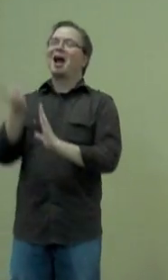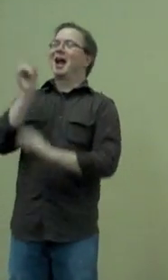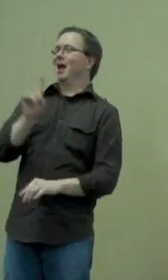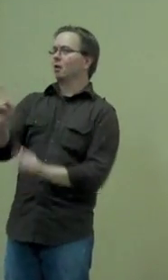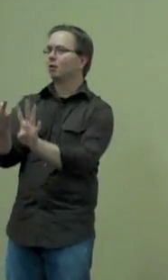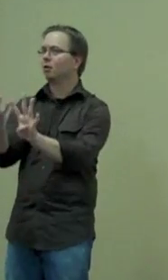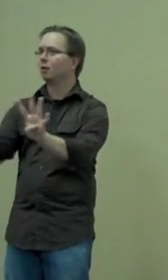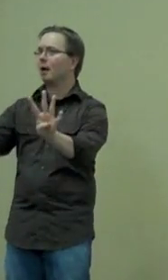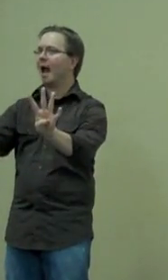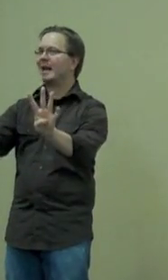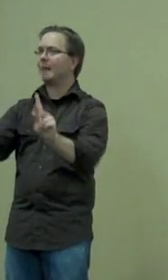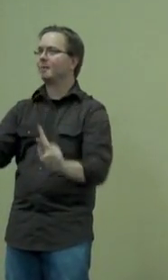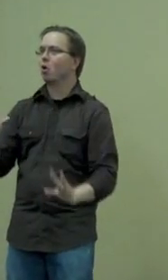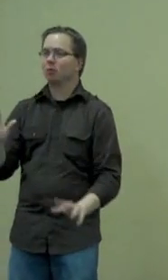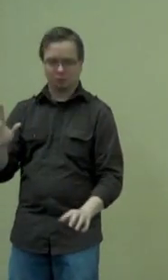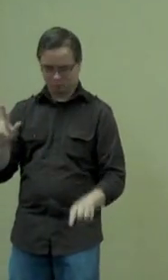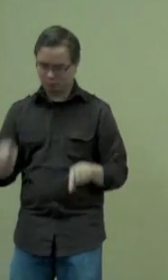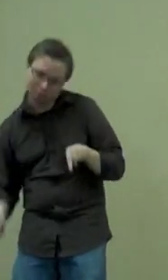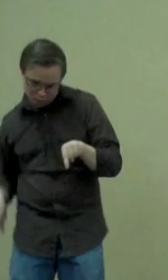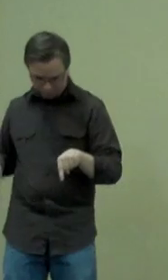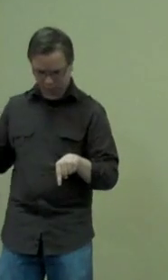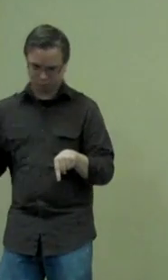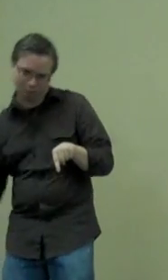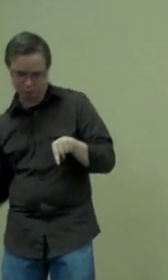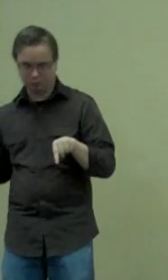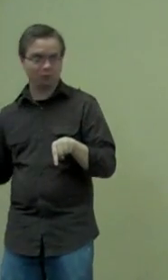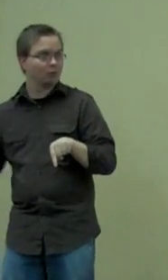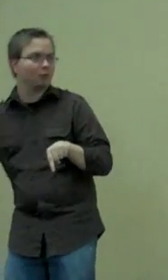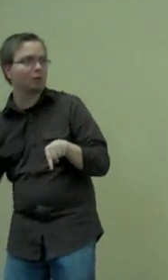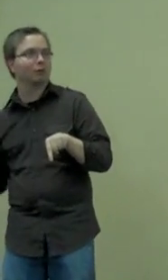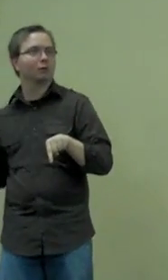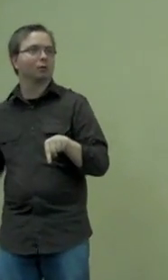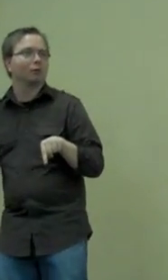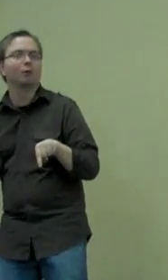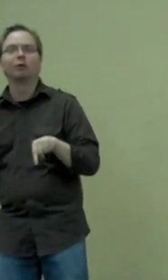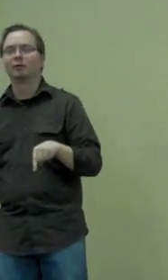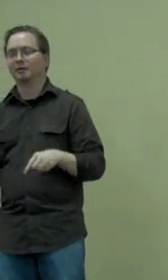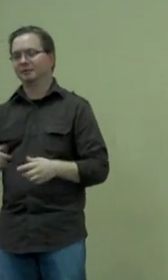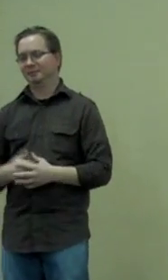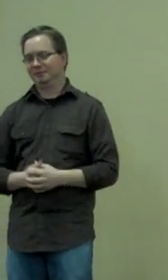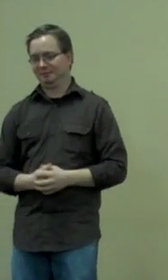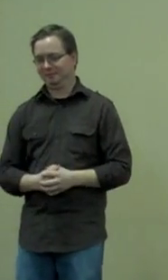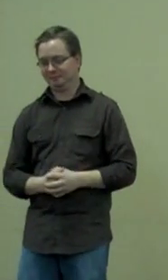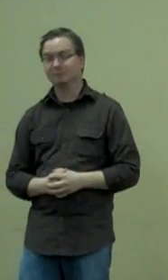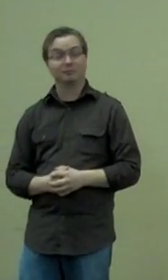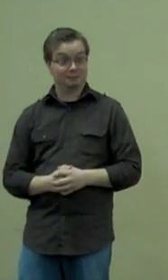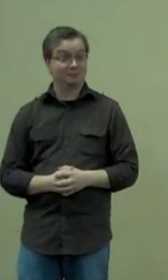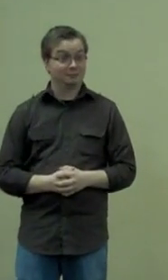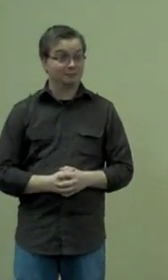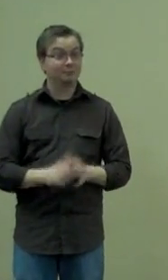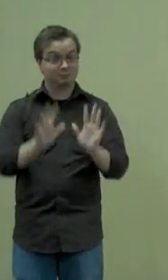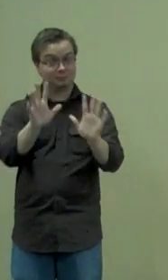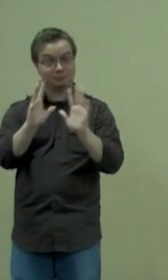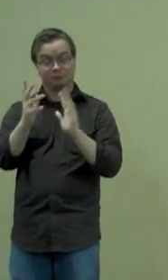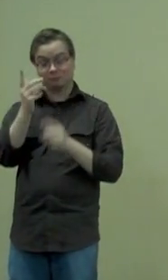of handicap people, you better think . Ok, take it from me. Just take it from me.